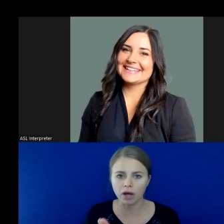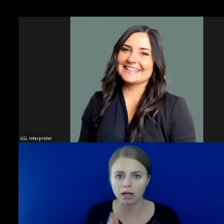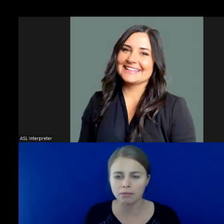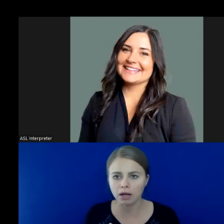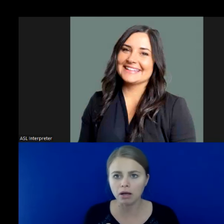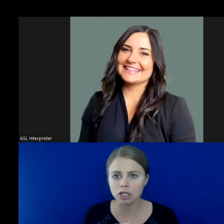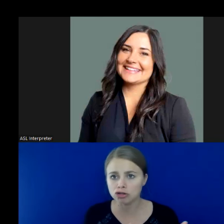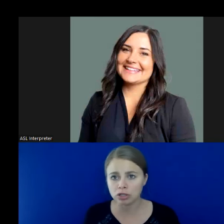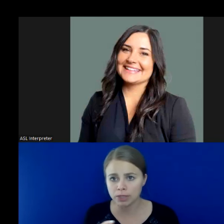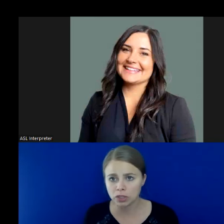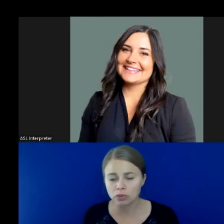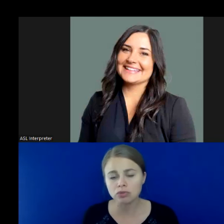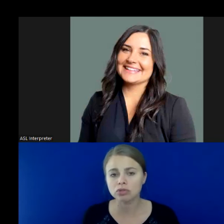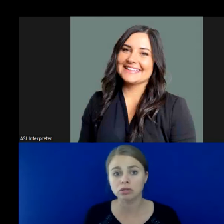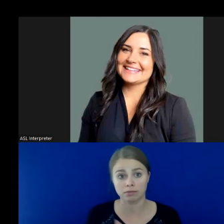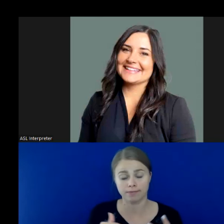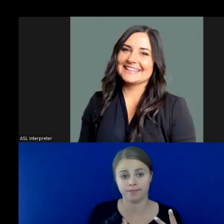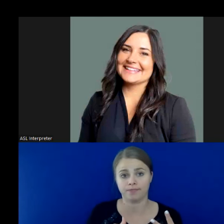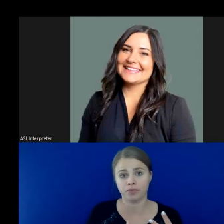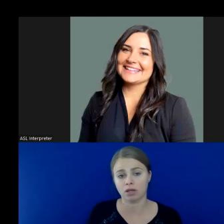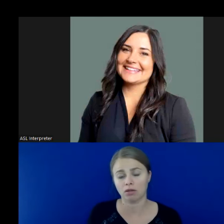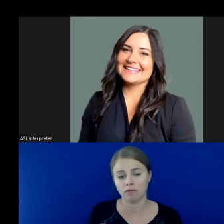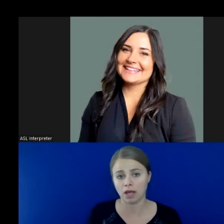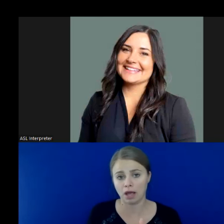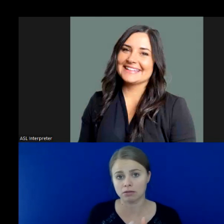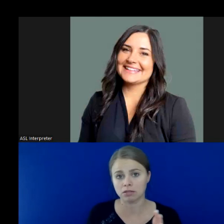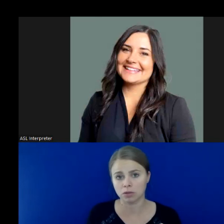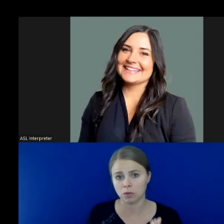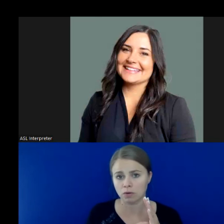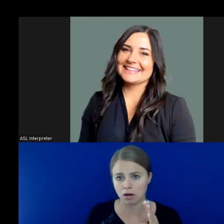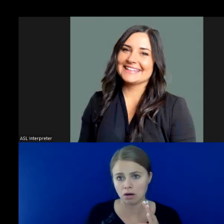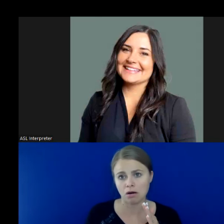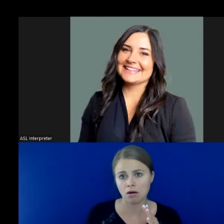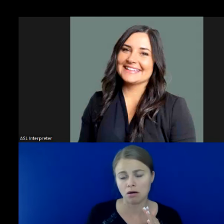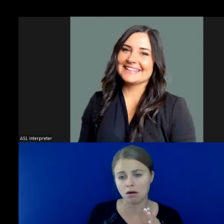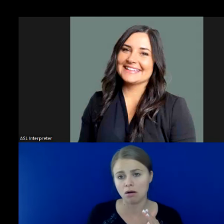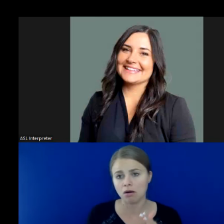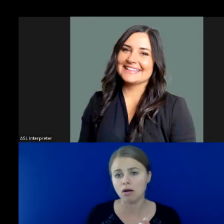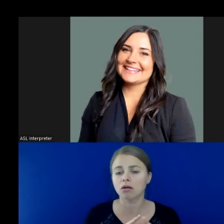Then lastly, did the alternate access require affected users to rely on help from others?